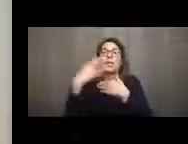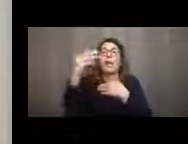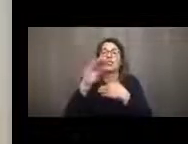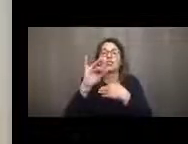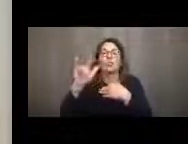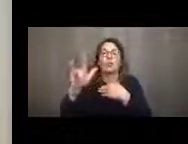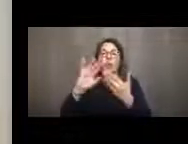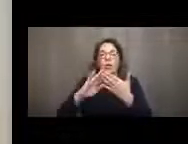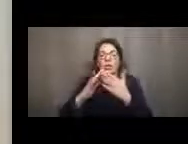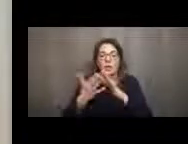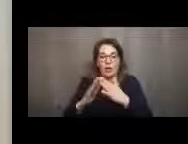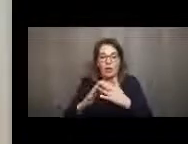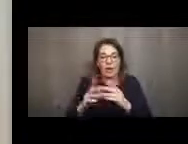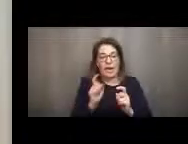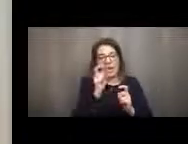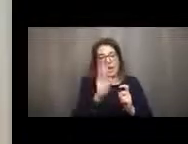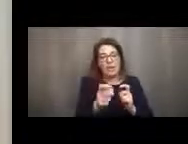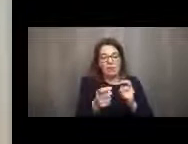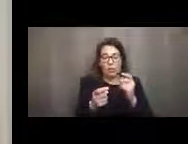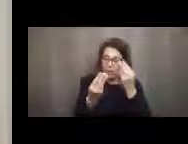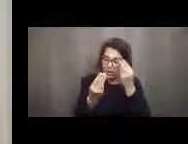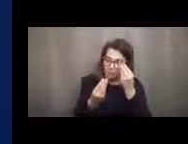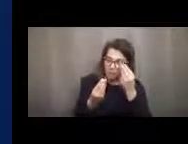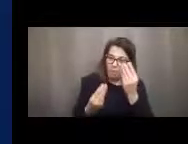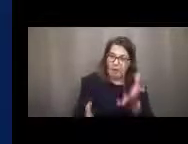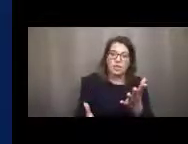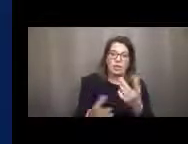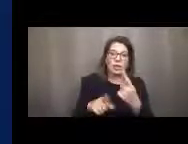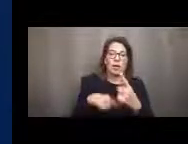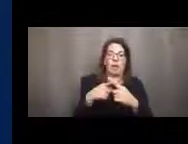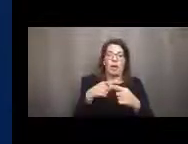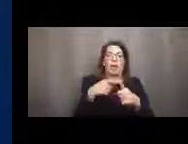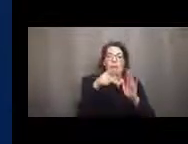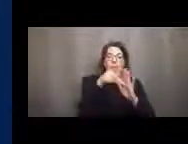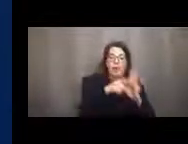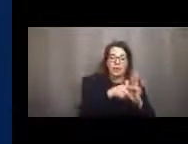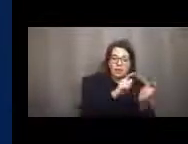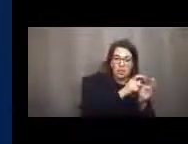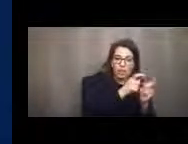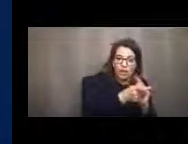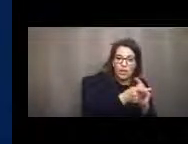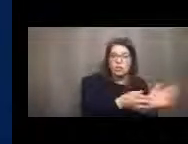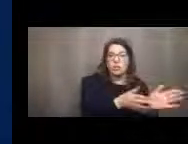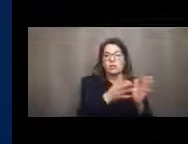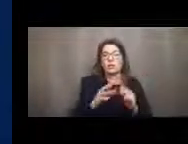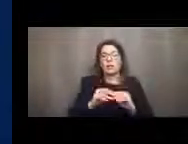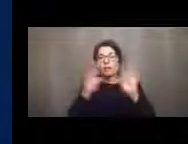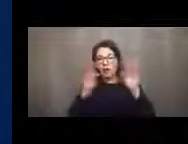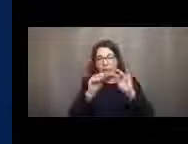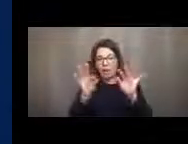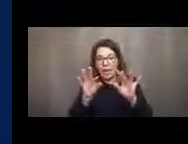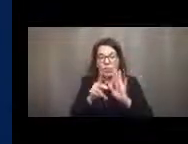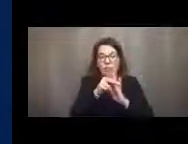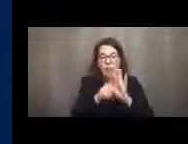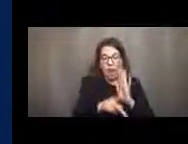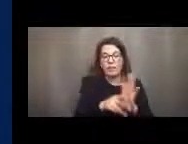and provide you with information about policy changes, clarifications of policies,